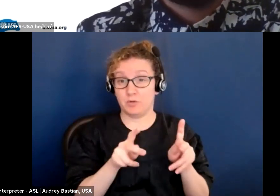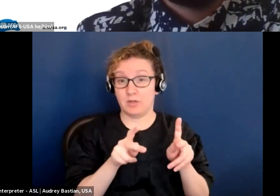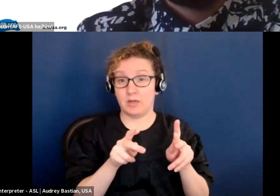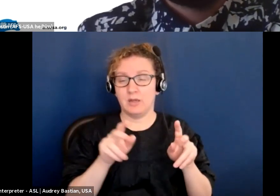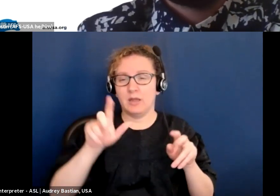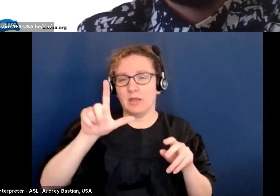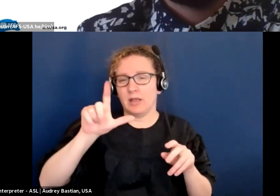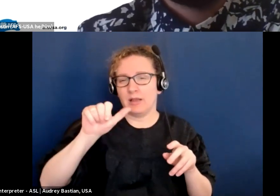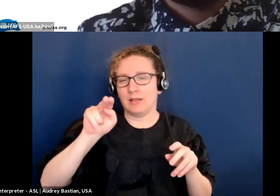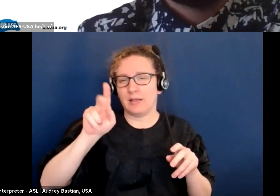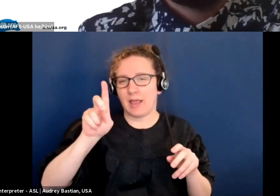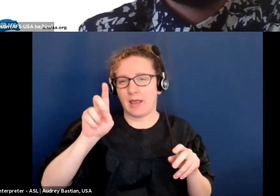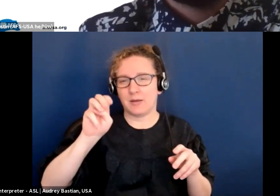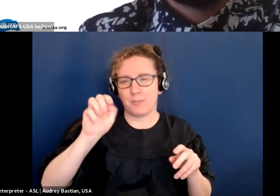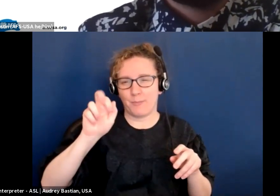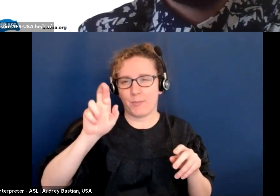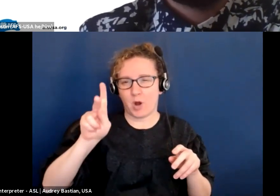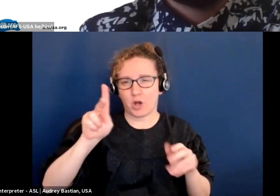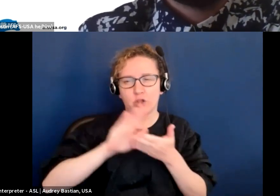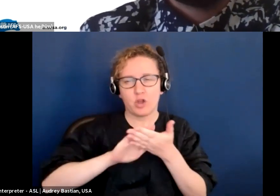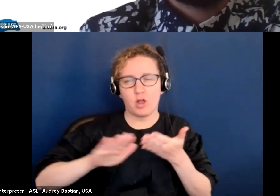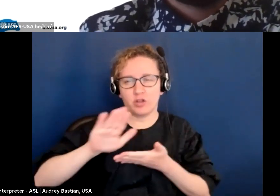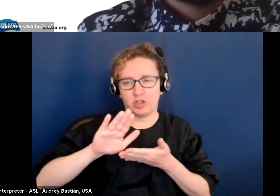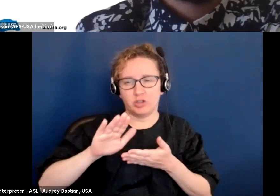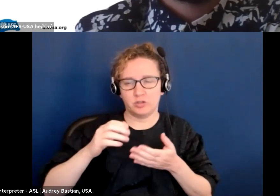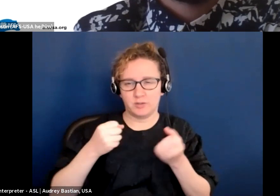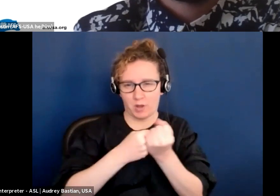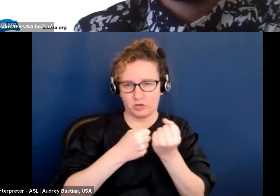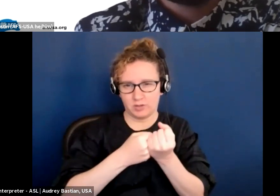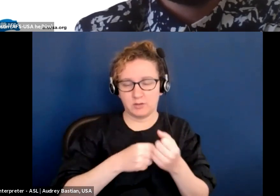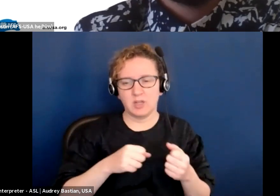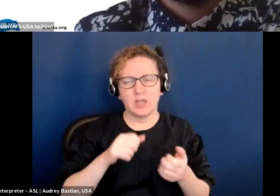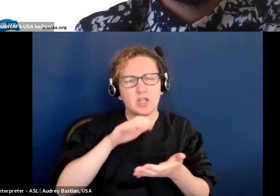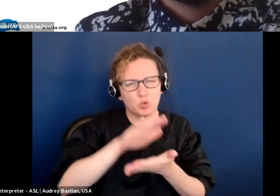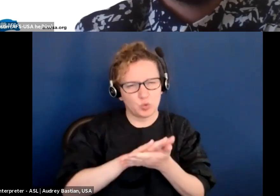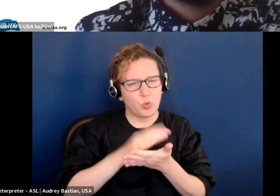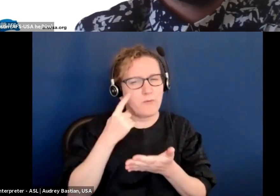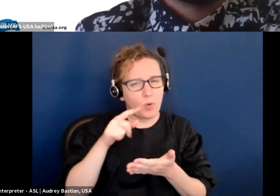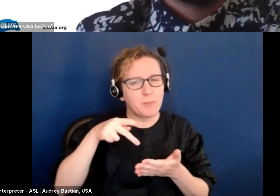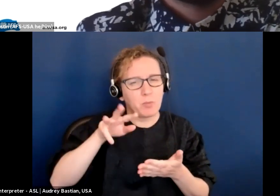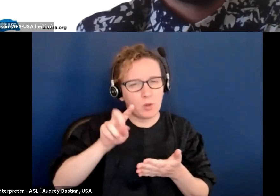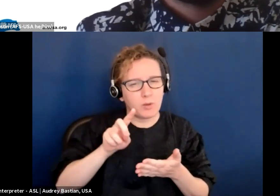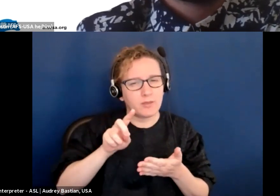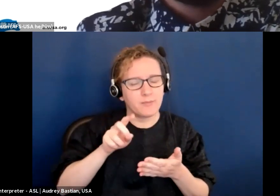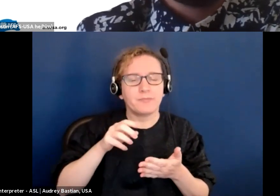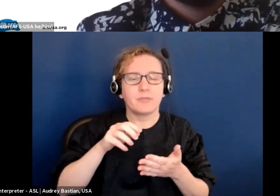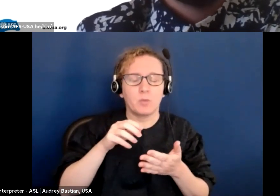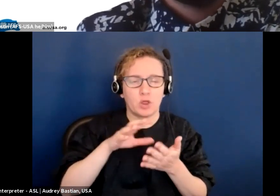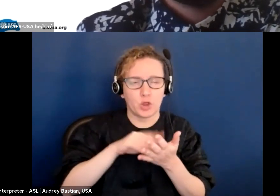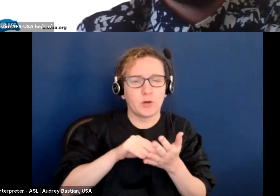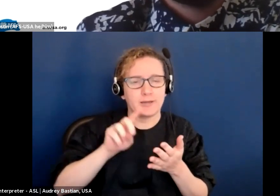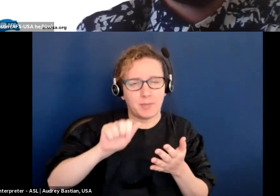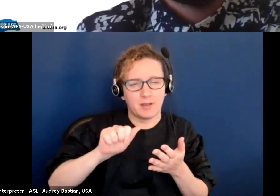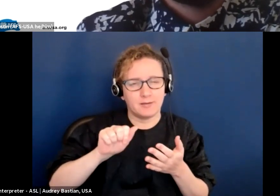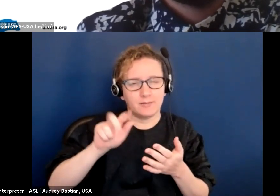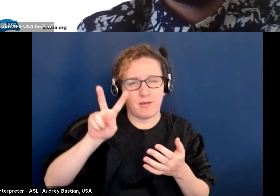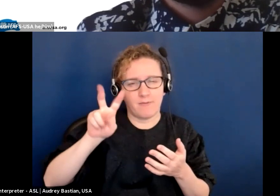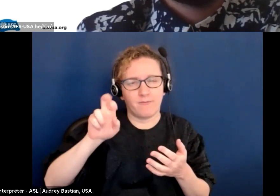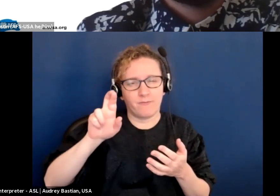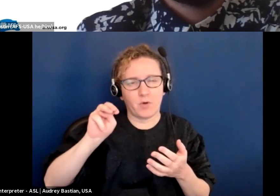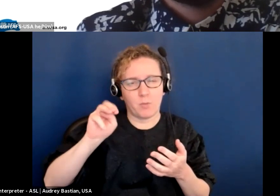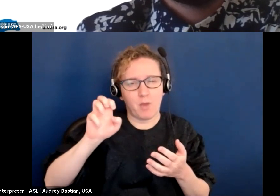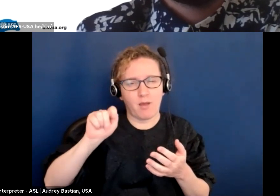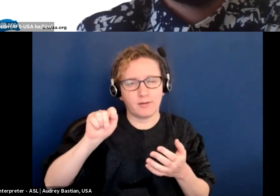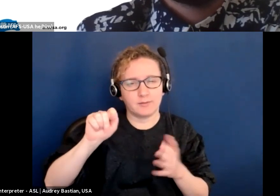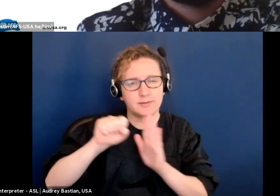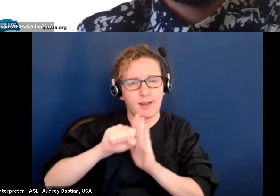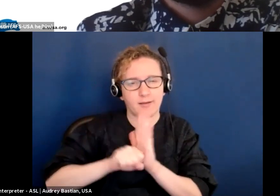College. That is a school for people with learning disabilities in Vermont. And that